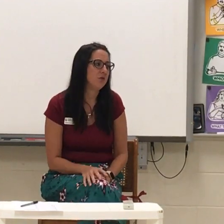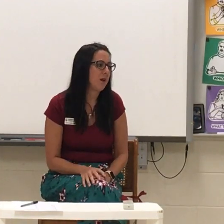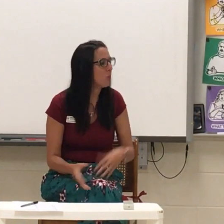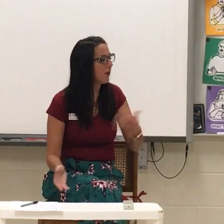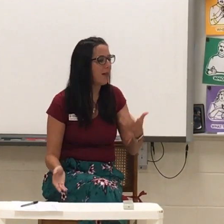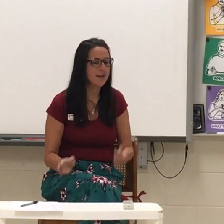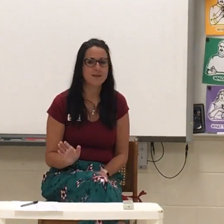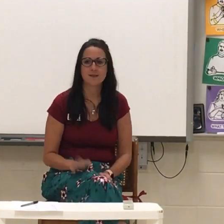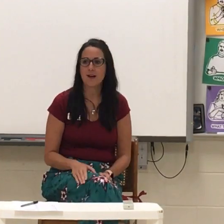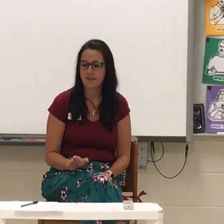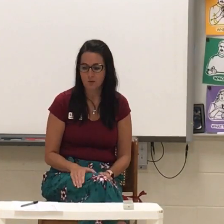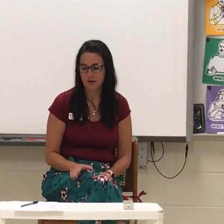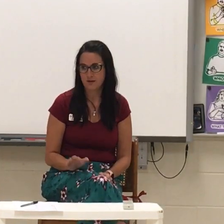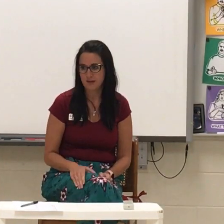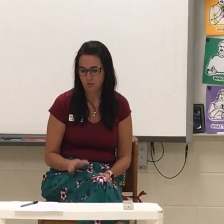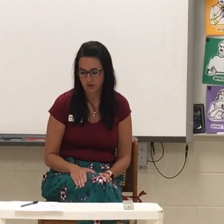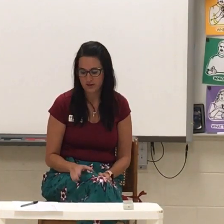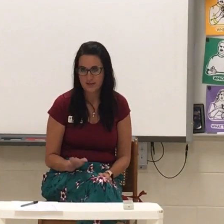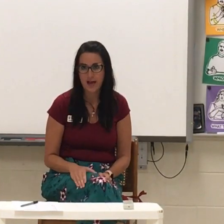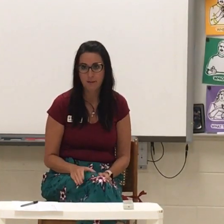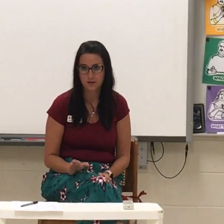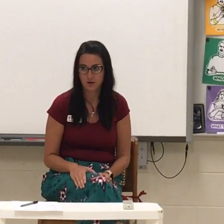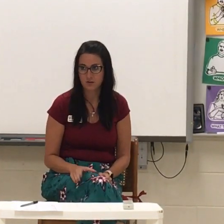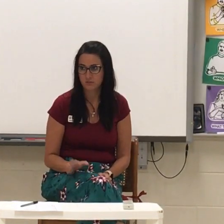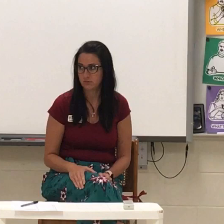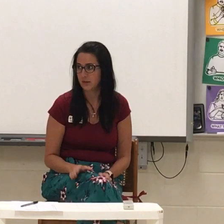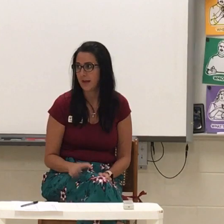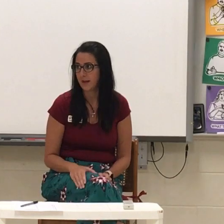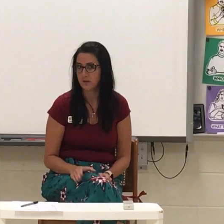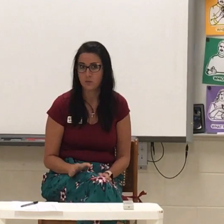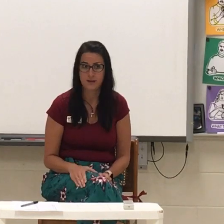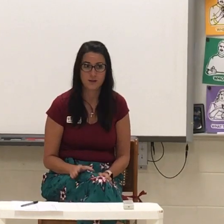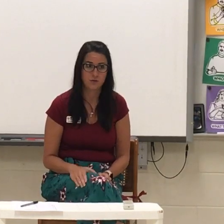do like one class decided they were at the top there today they don't